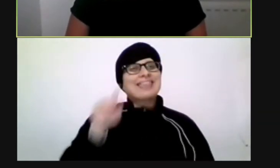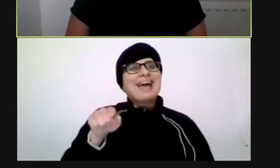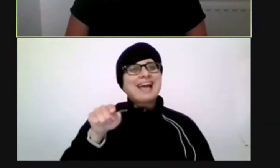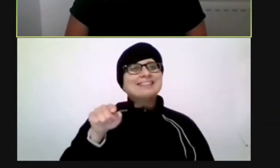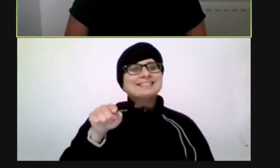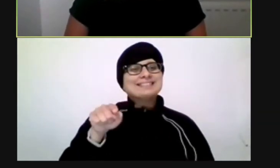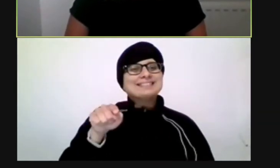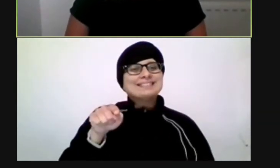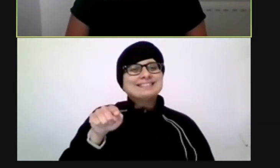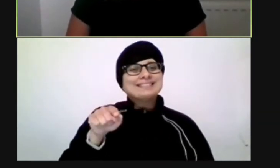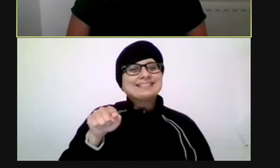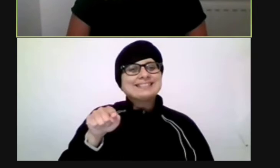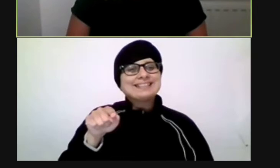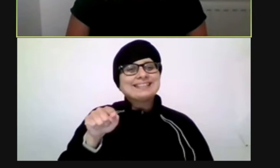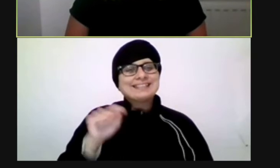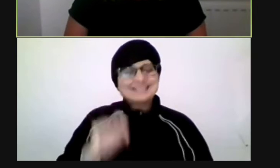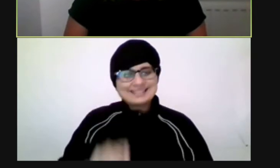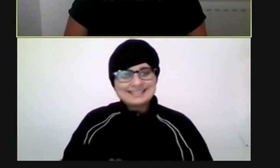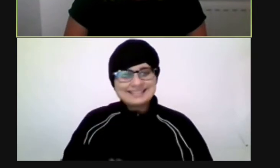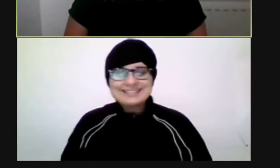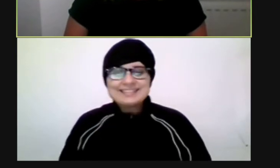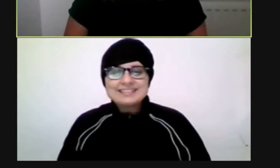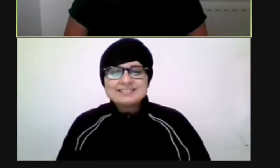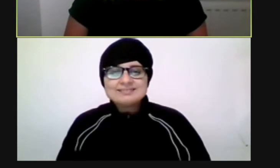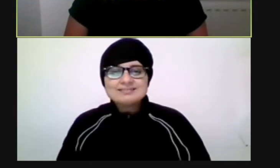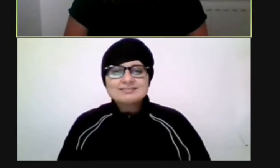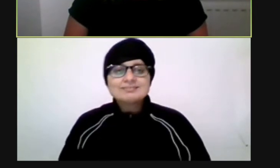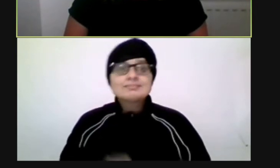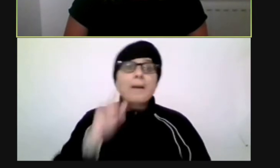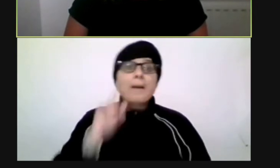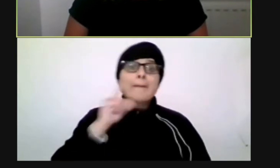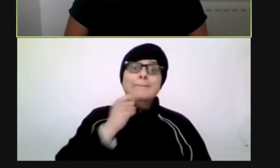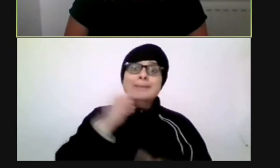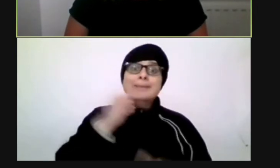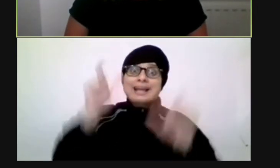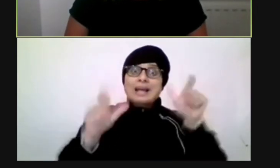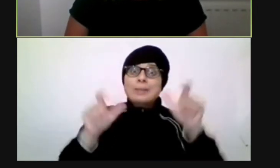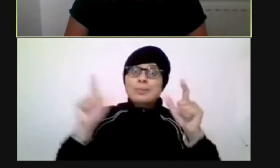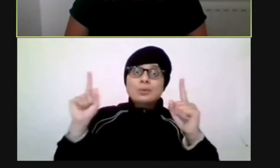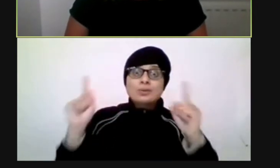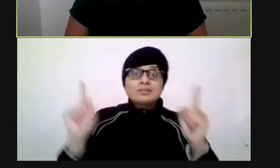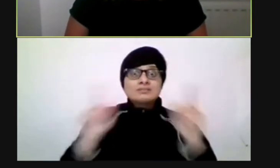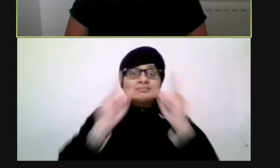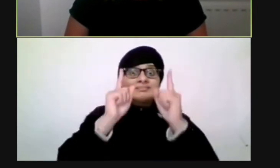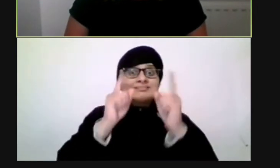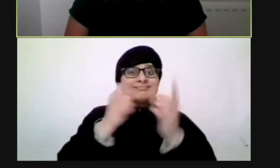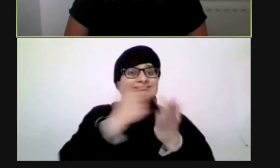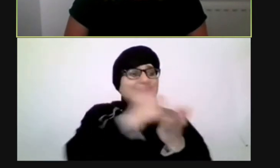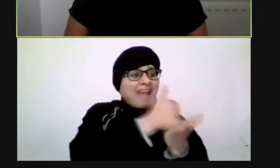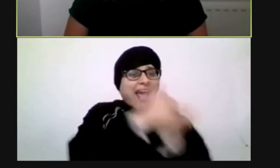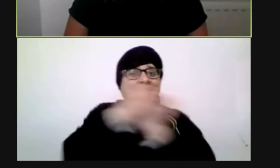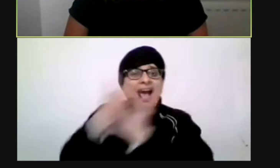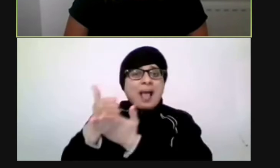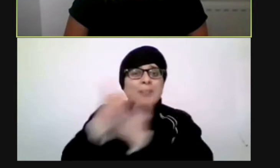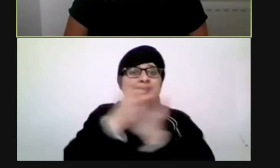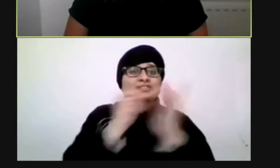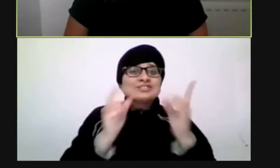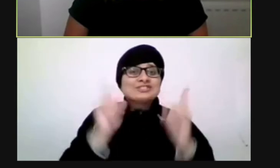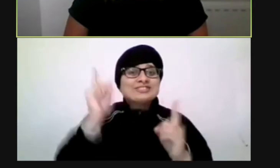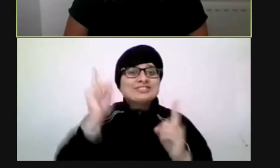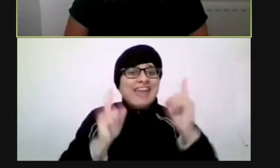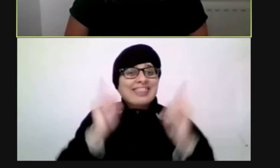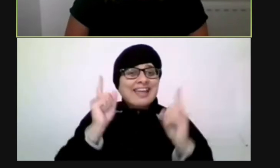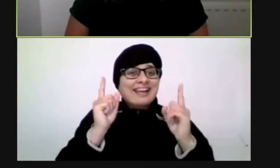I like that.